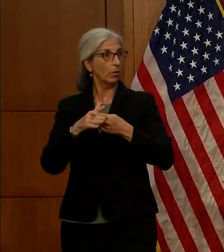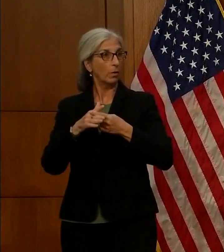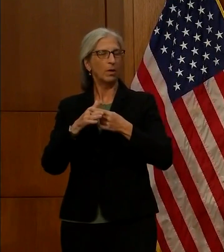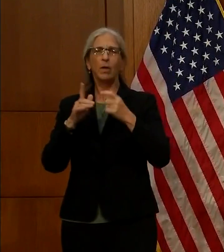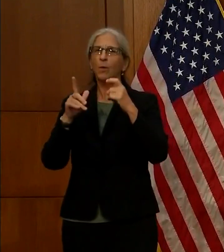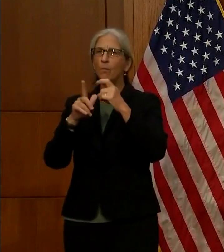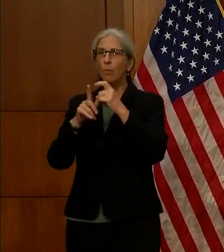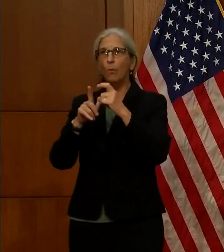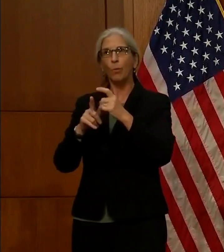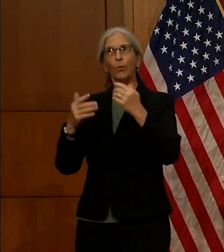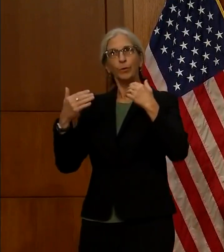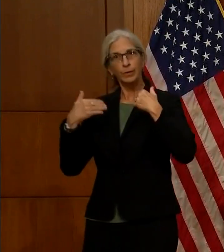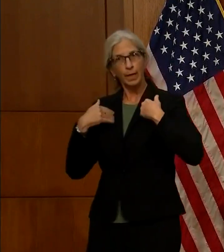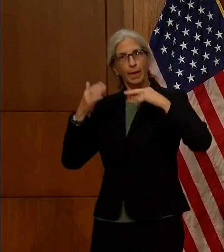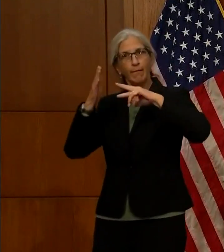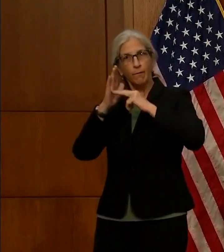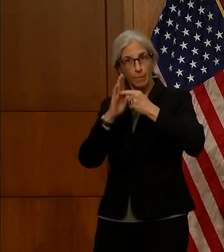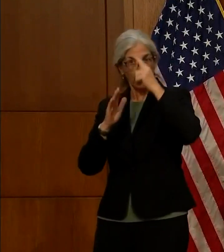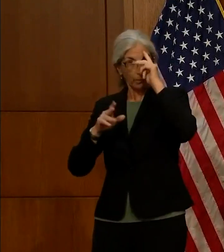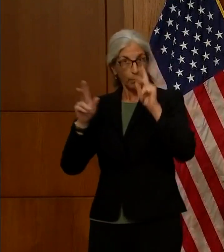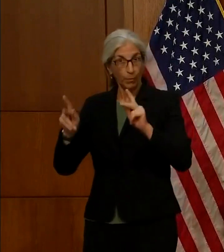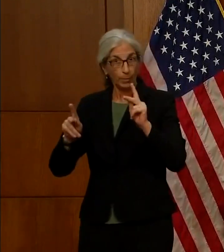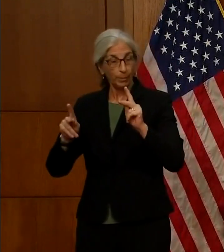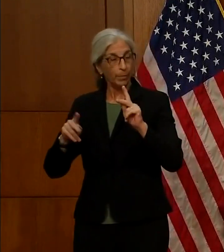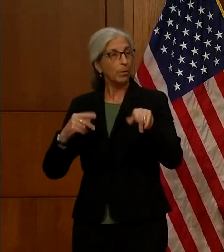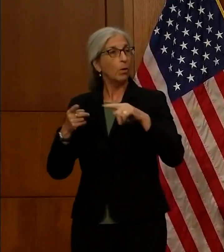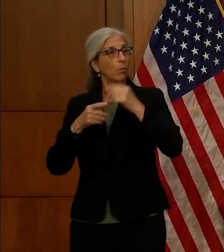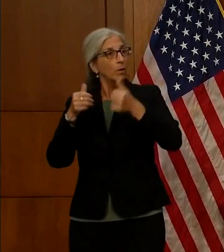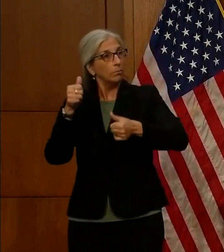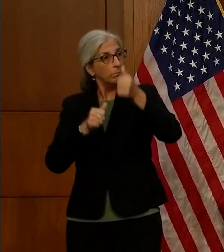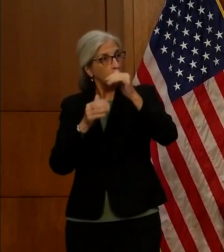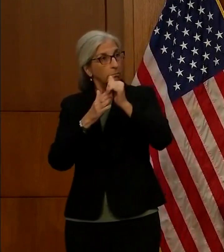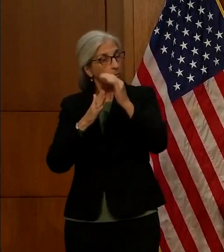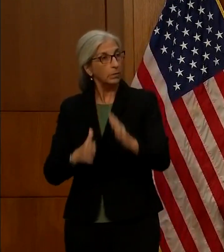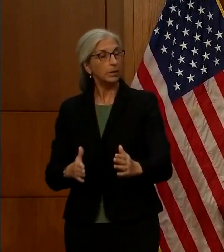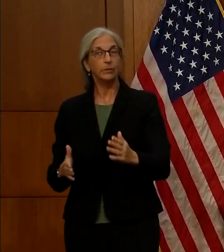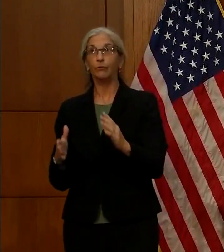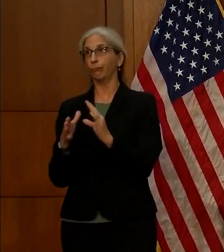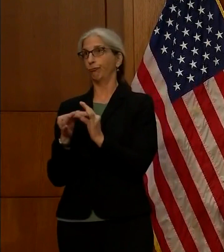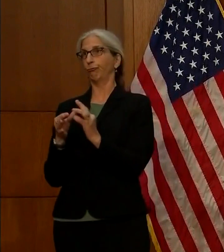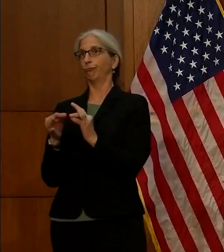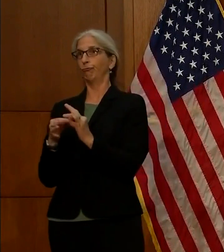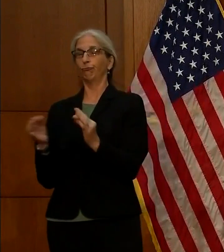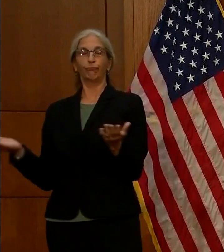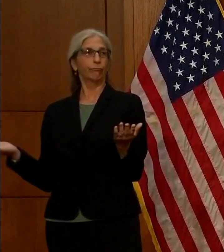THIS OF THIS PANDEMIC. BUT WORDS HAVE MEANING TO PEOPLE